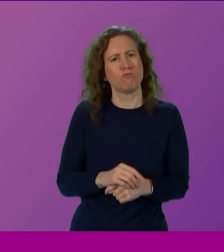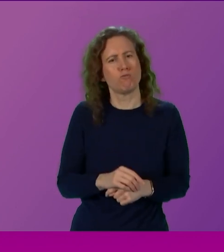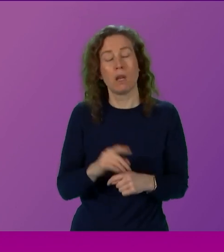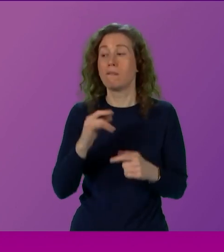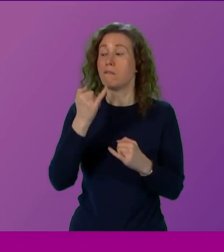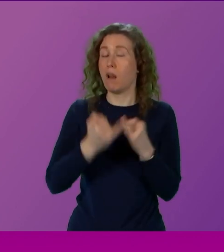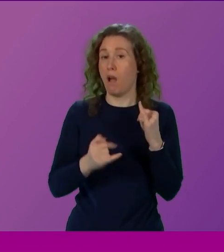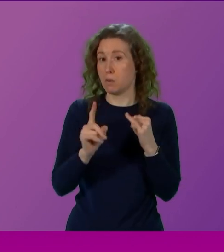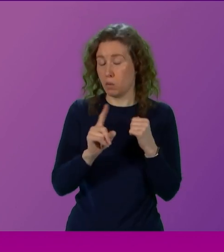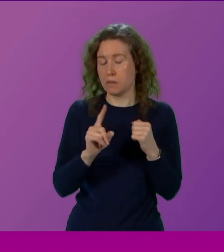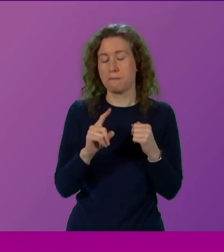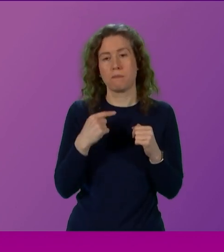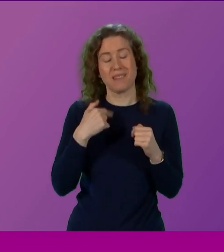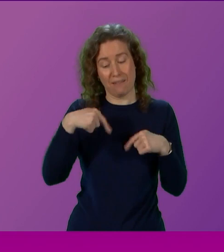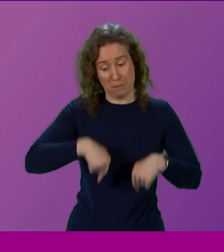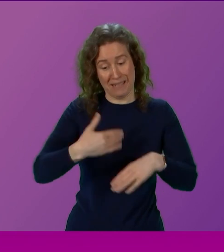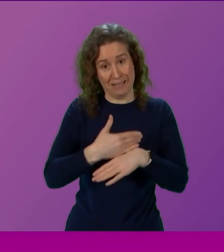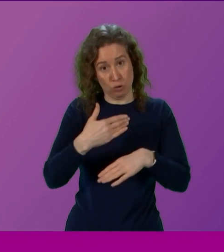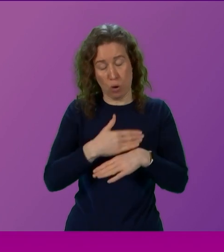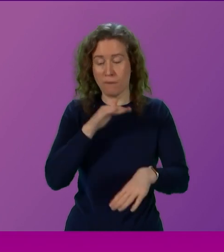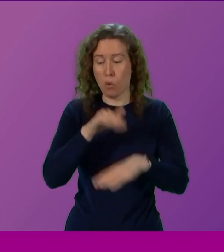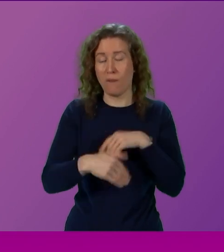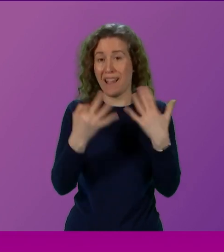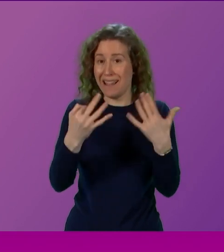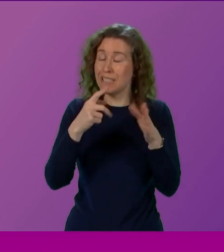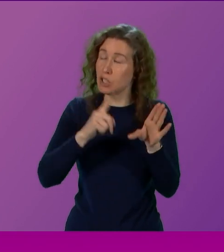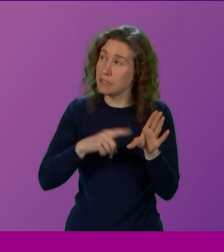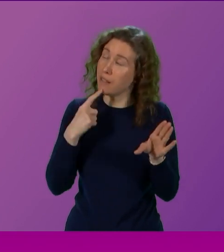I have been in this post for more than eight years, as I may have said once or